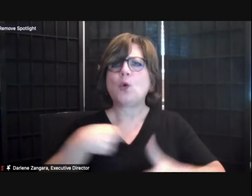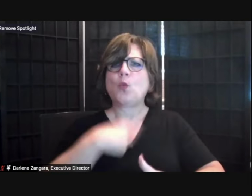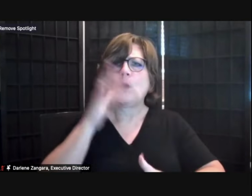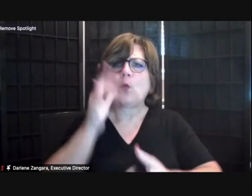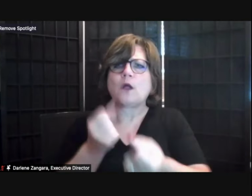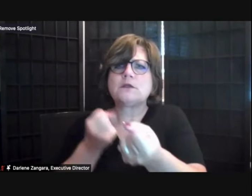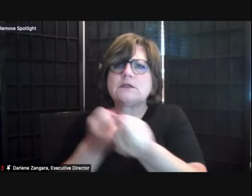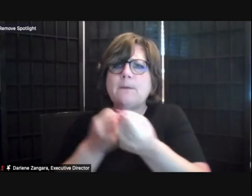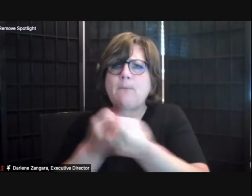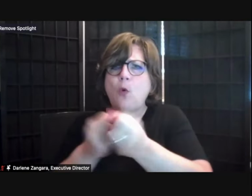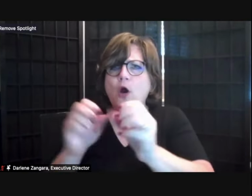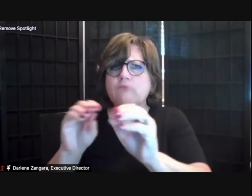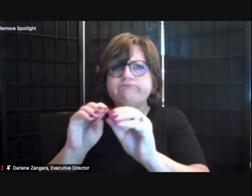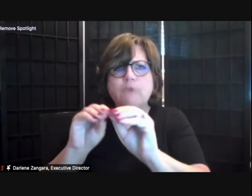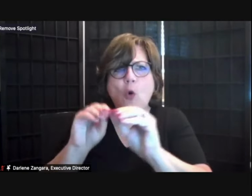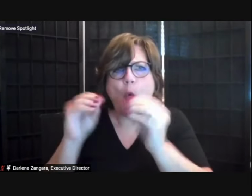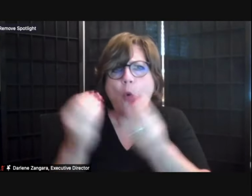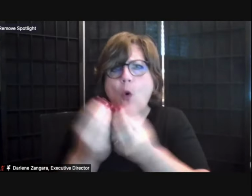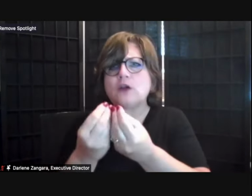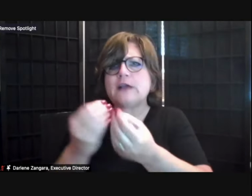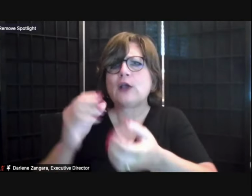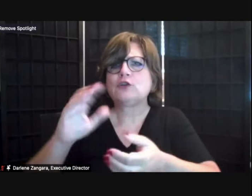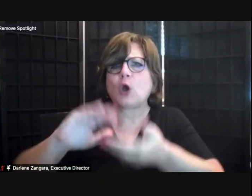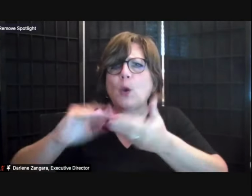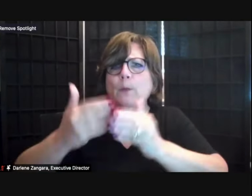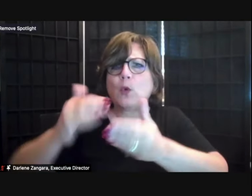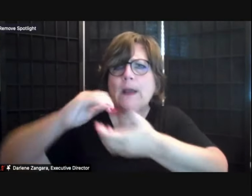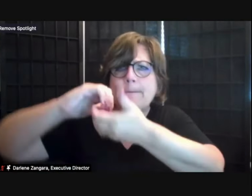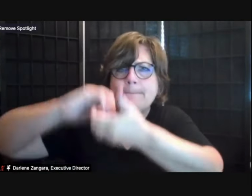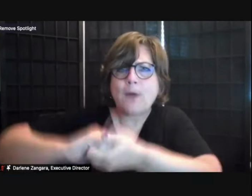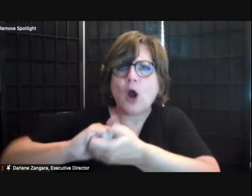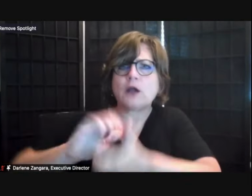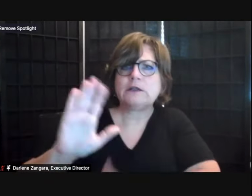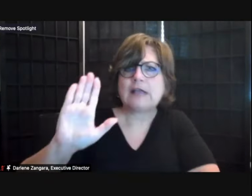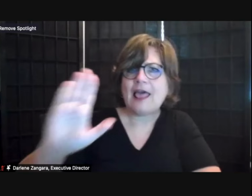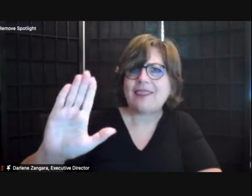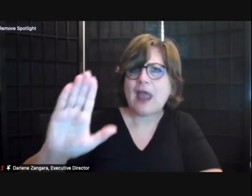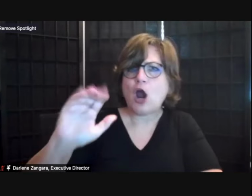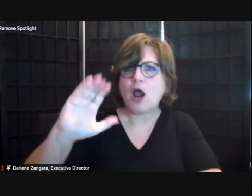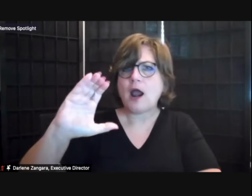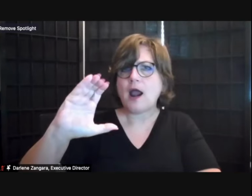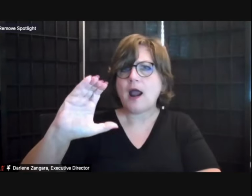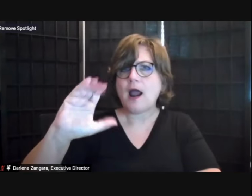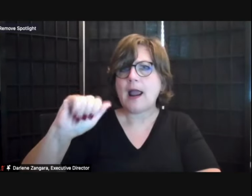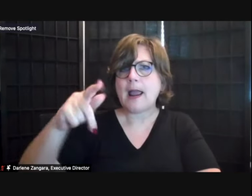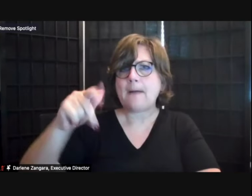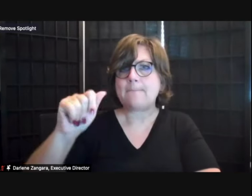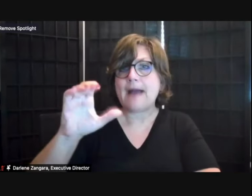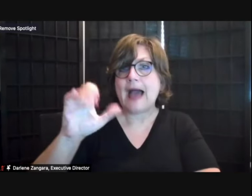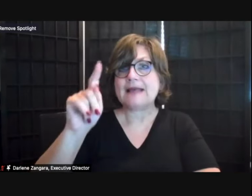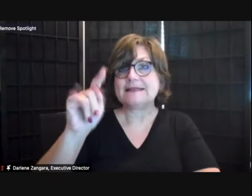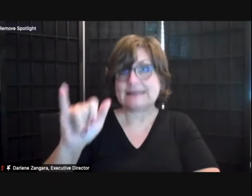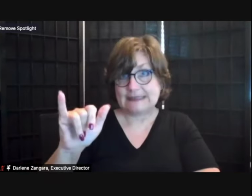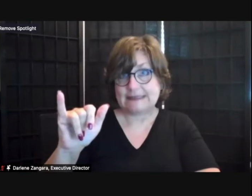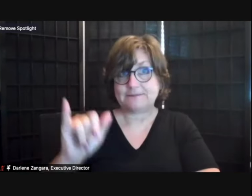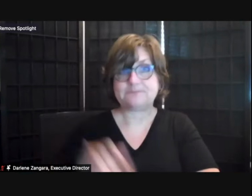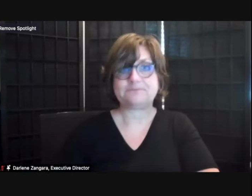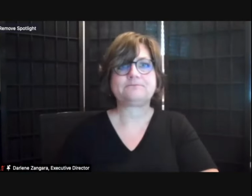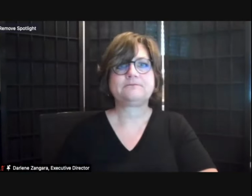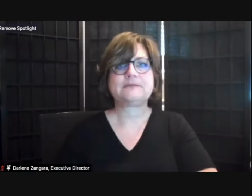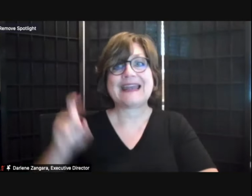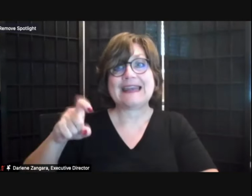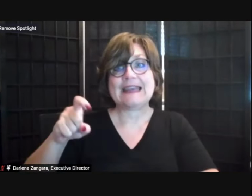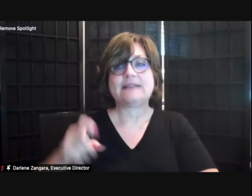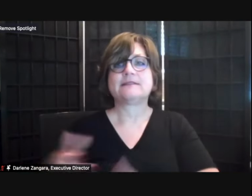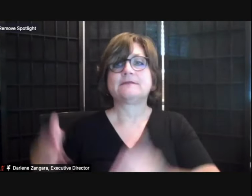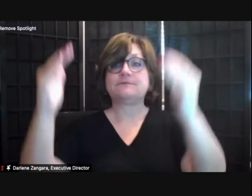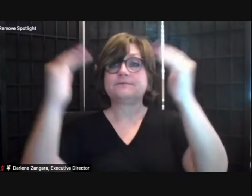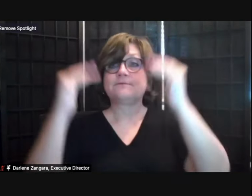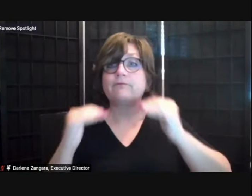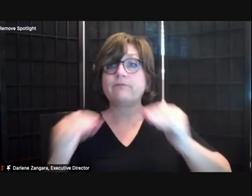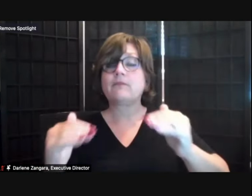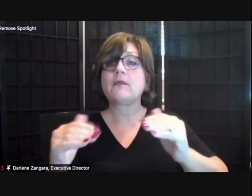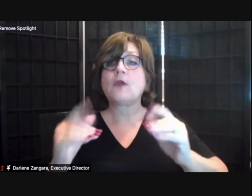3. We will support community partners' capacity needs